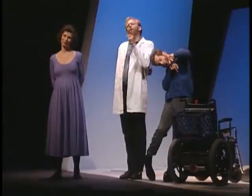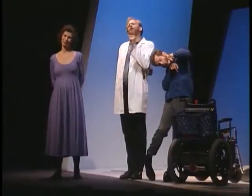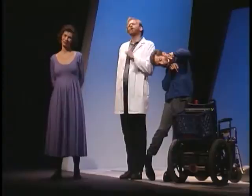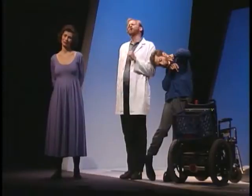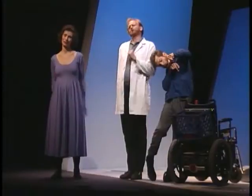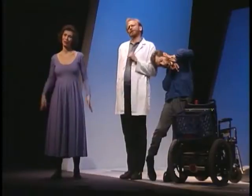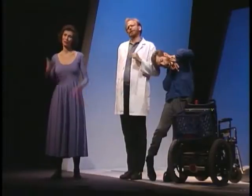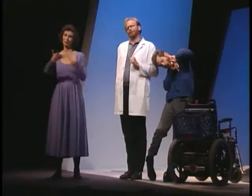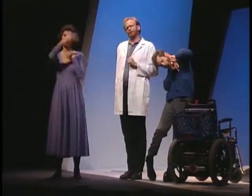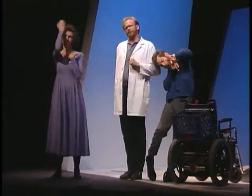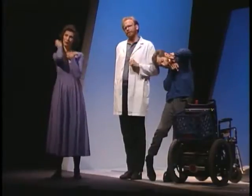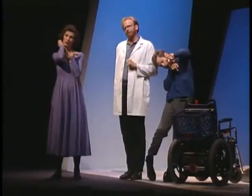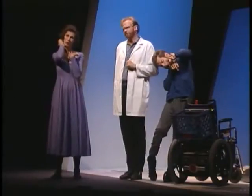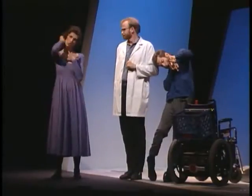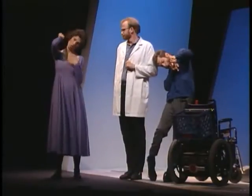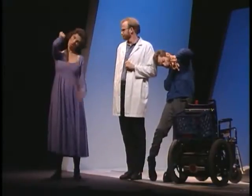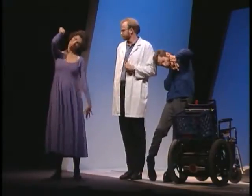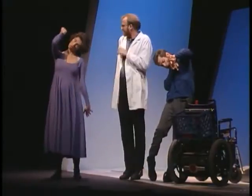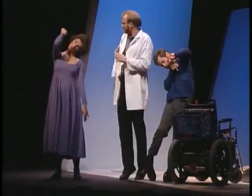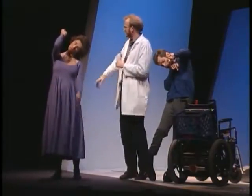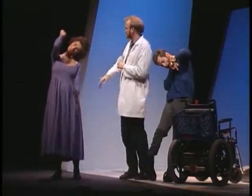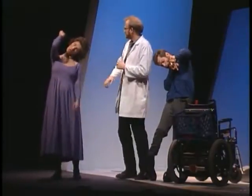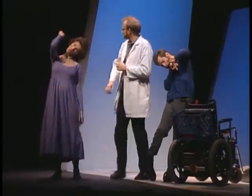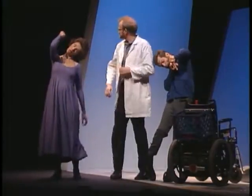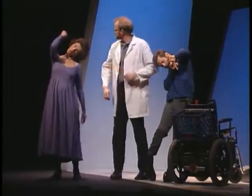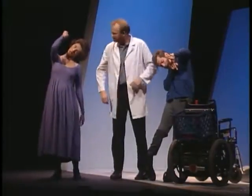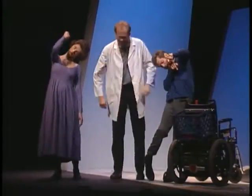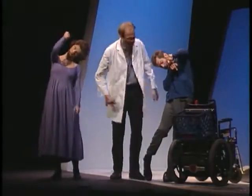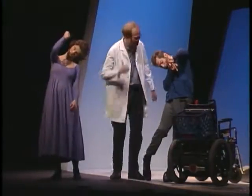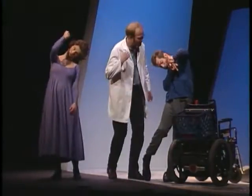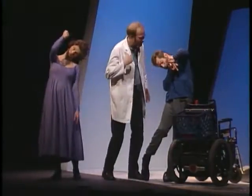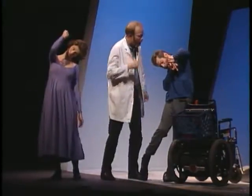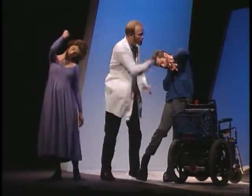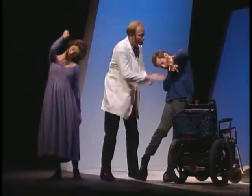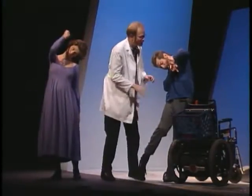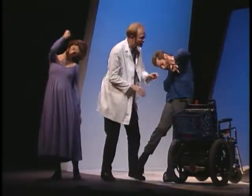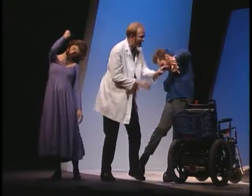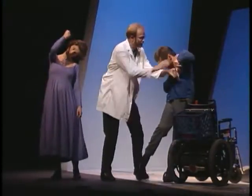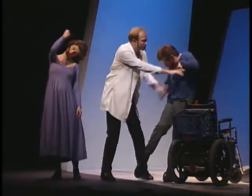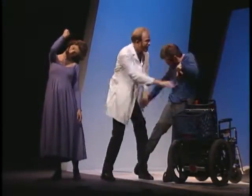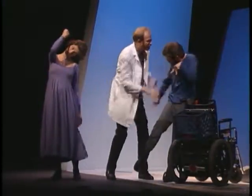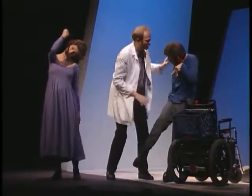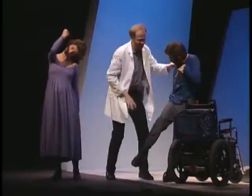torturing each other food oh stop that next backwards